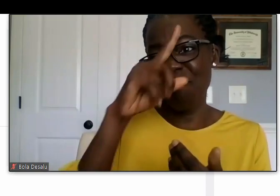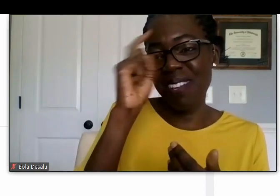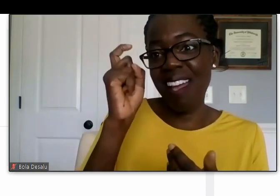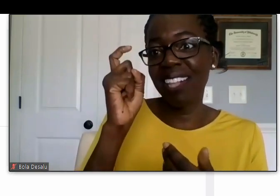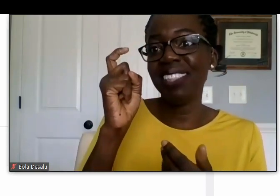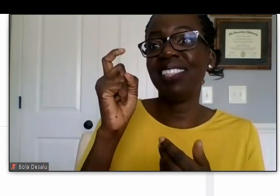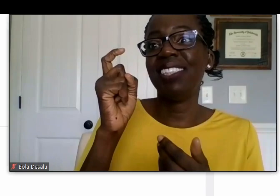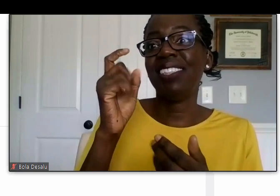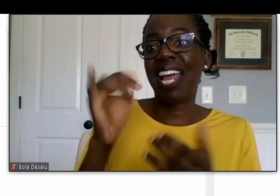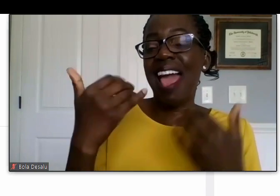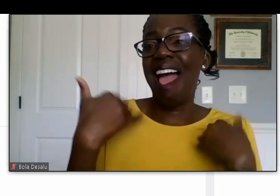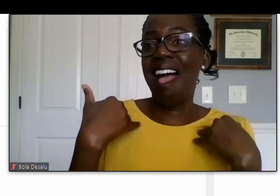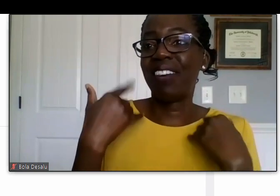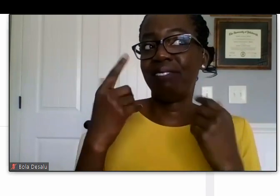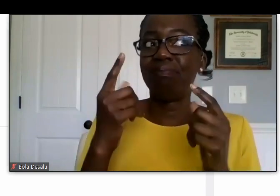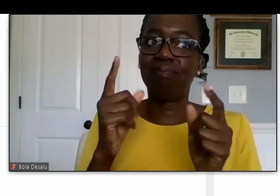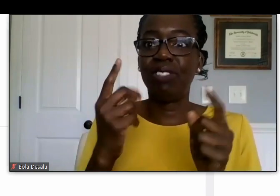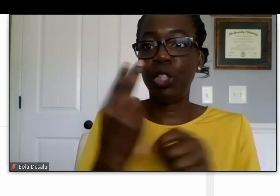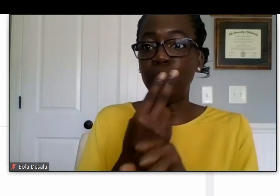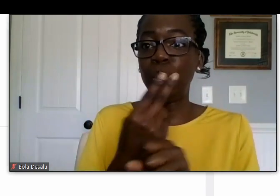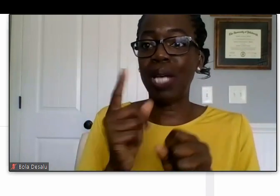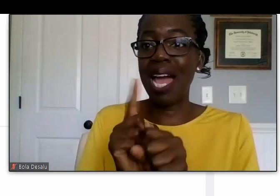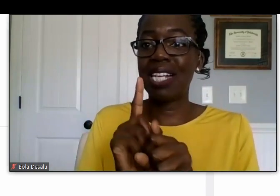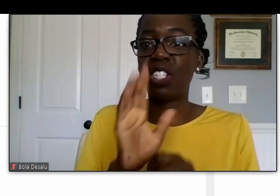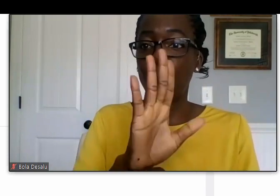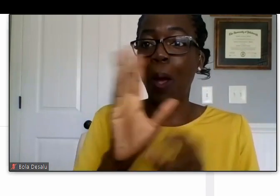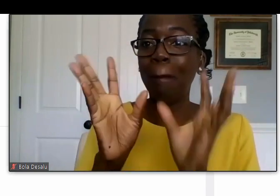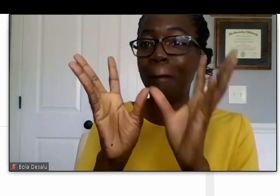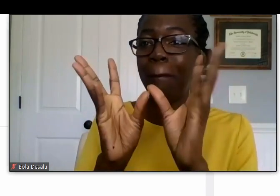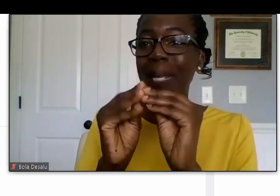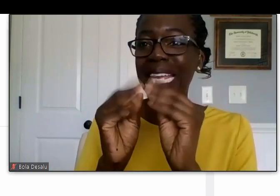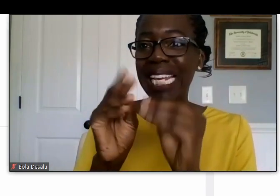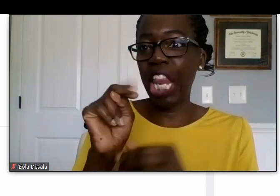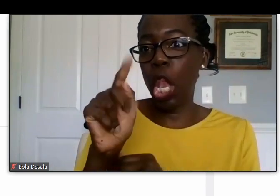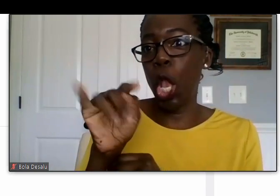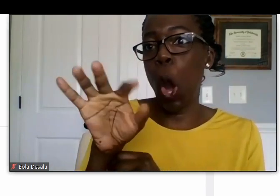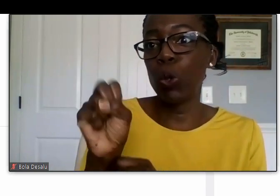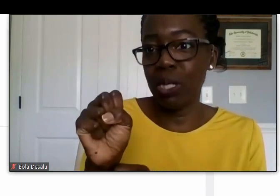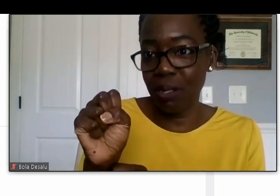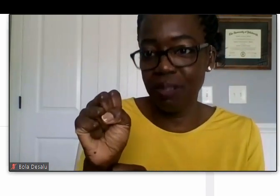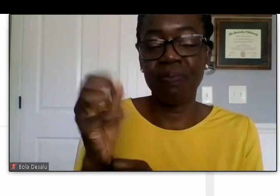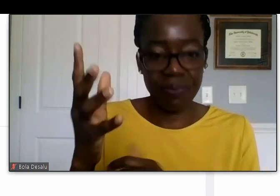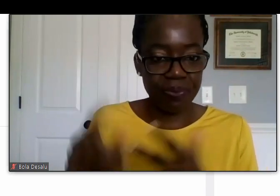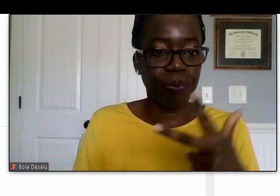Now, that's really kind of nice because you can use it as your meeting notes.